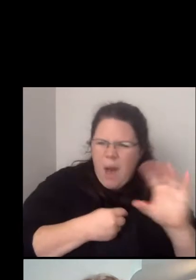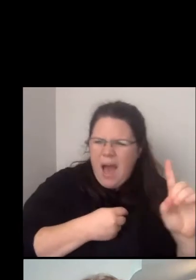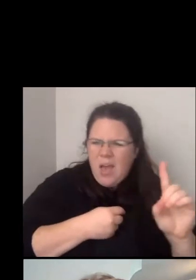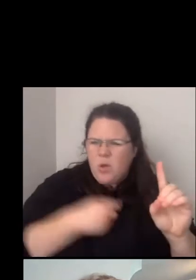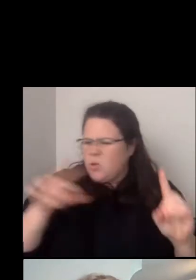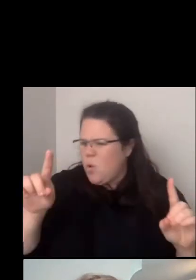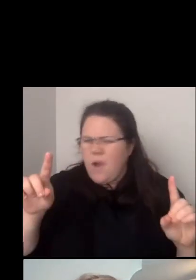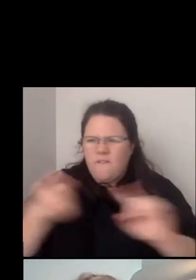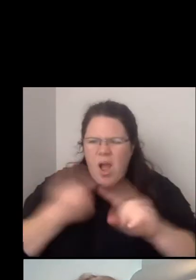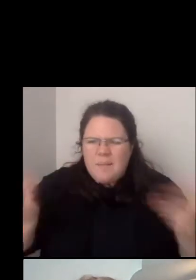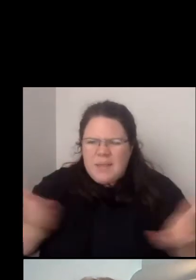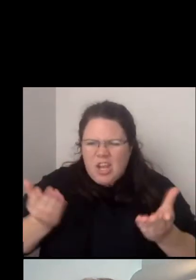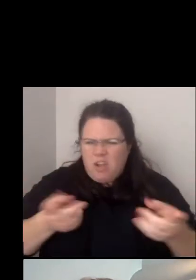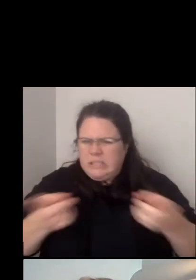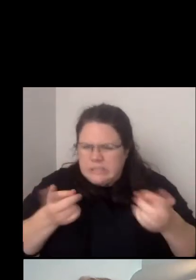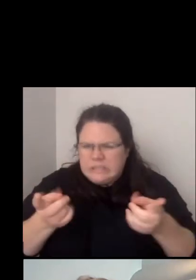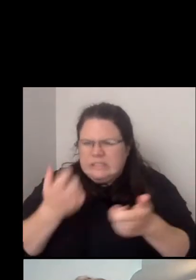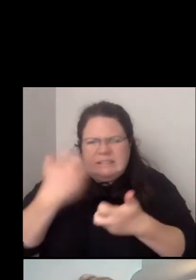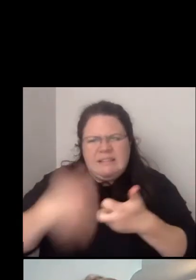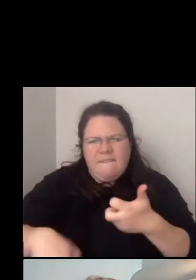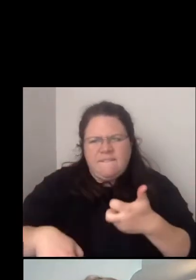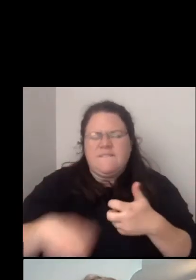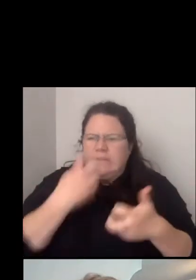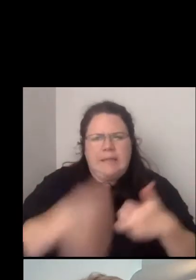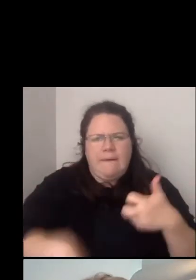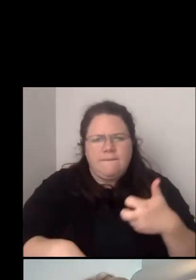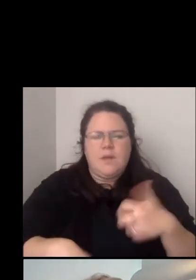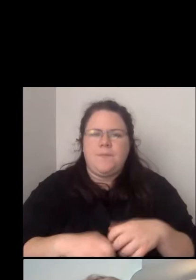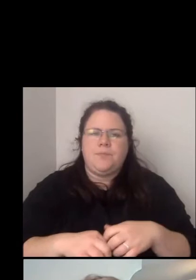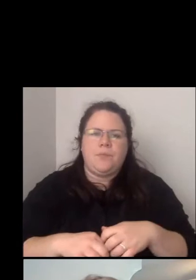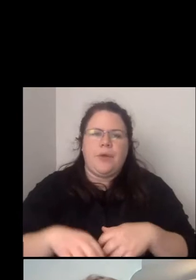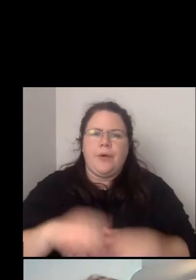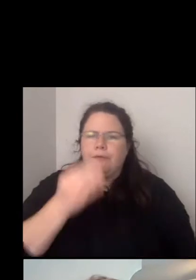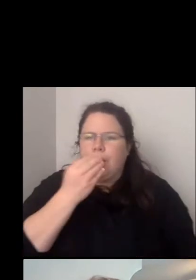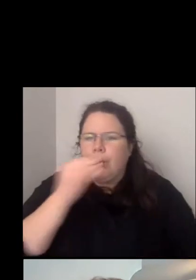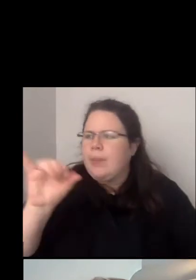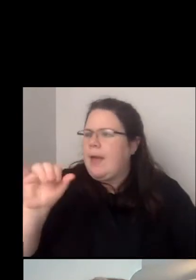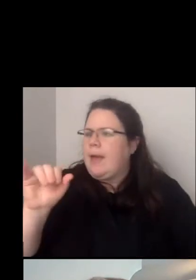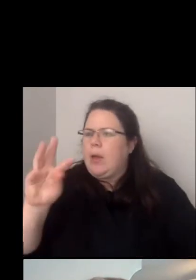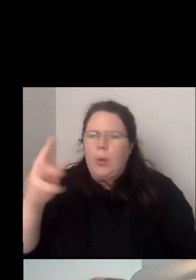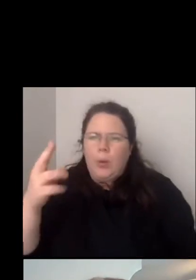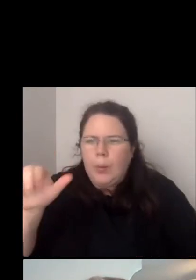And that's because with foods like maize, wheat, the food is the seed. Right?